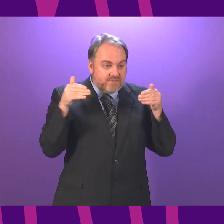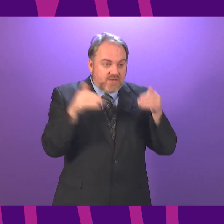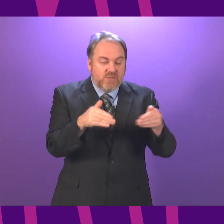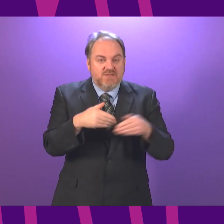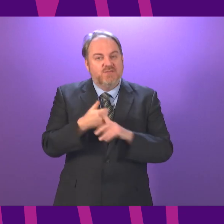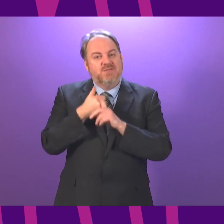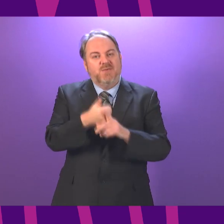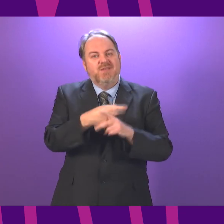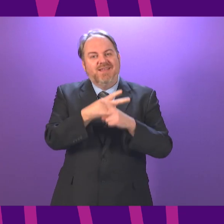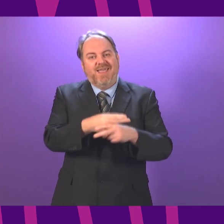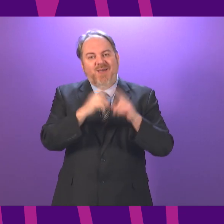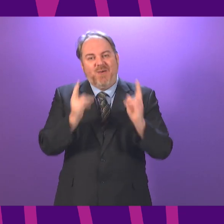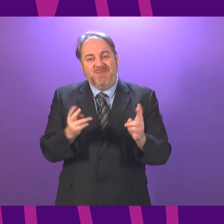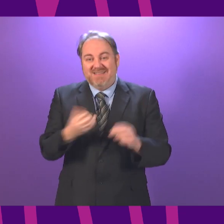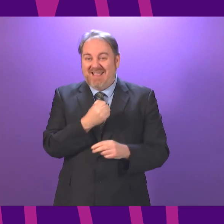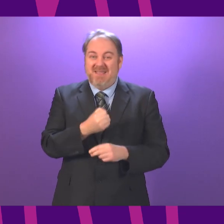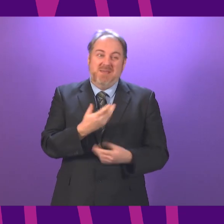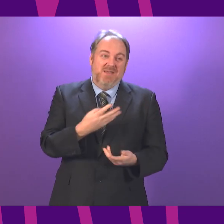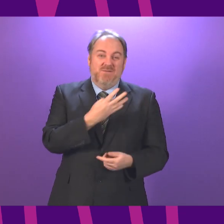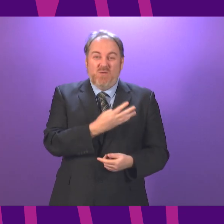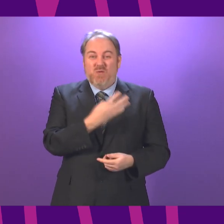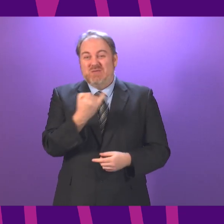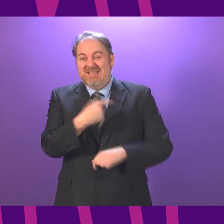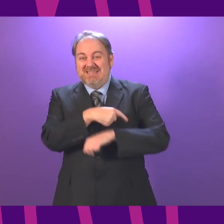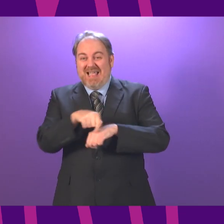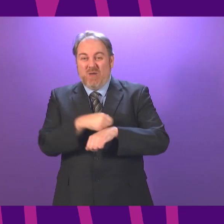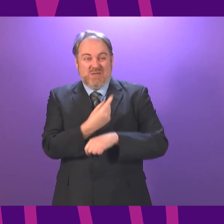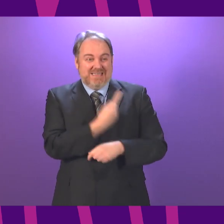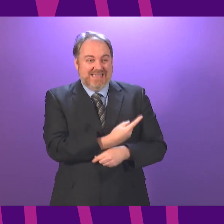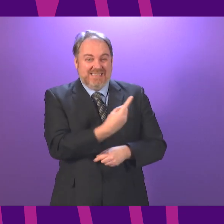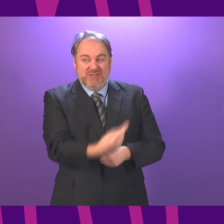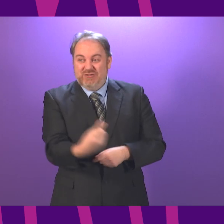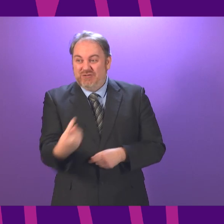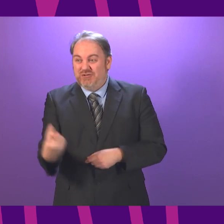and they take more time (4 to 6 hours each), hence slowing the overall effort.”